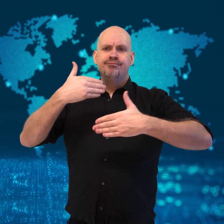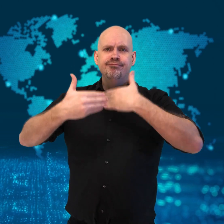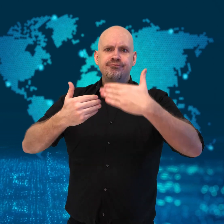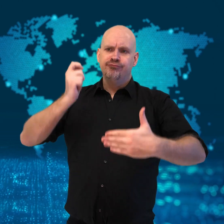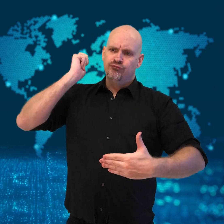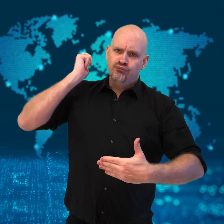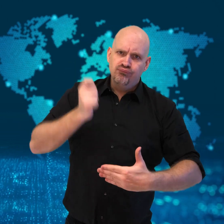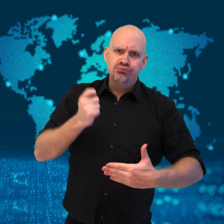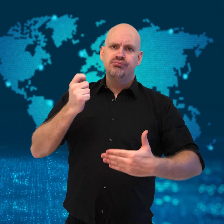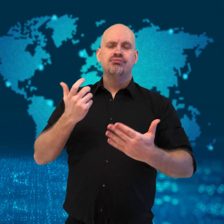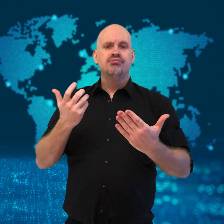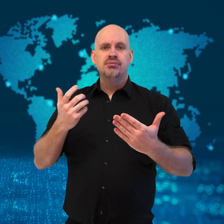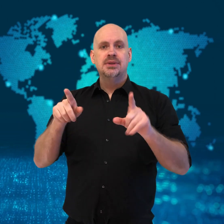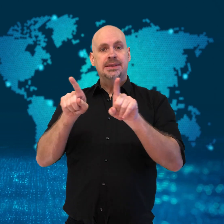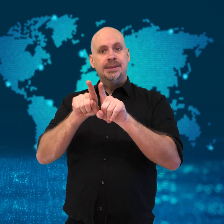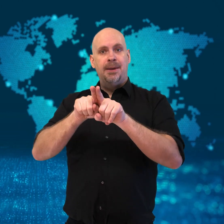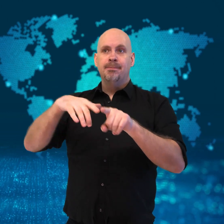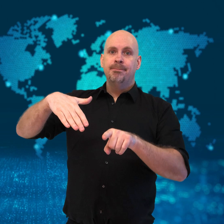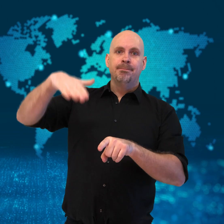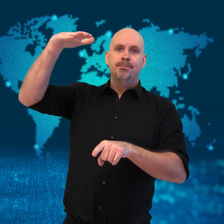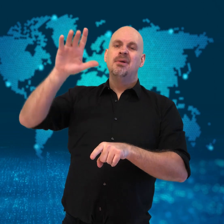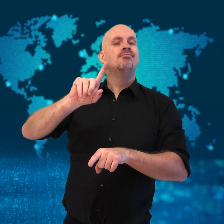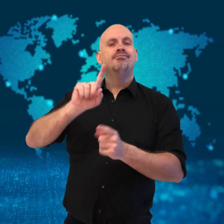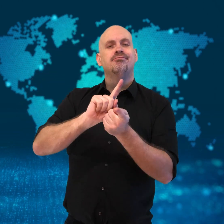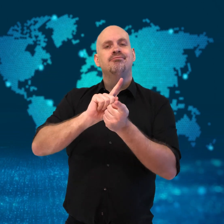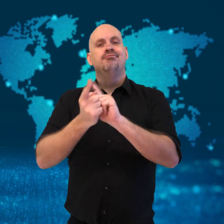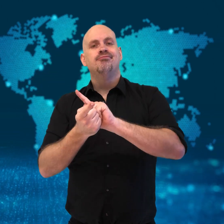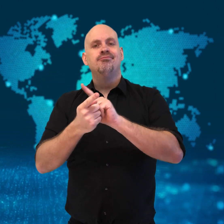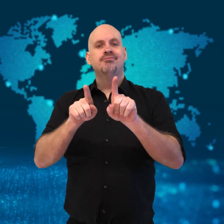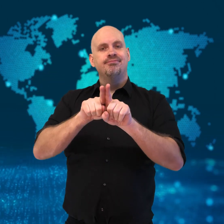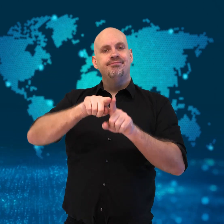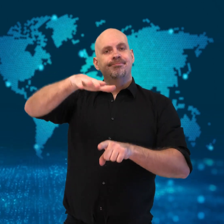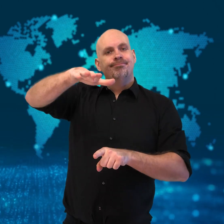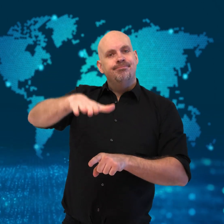she will be tried in a juvenile court.